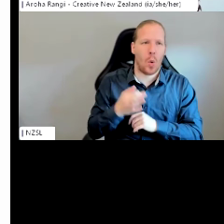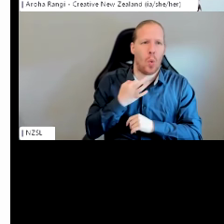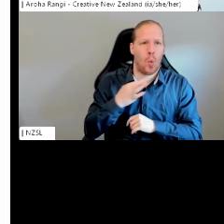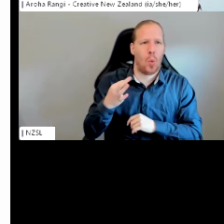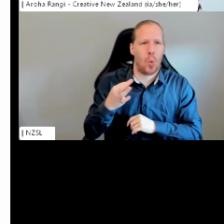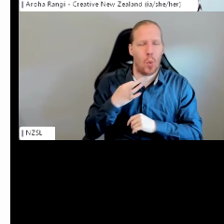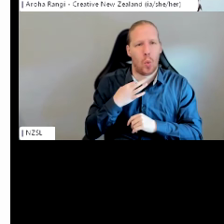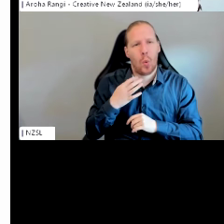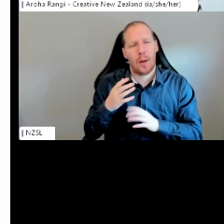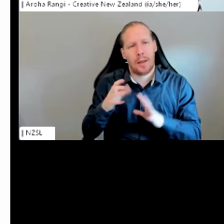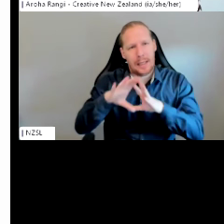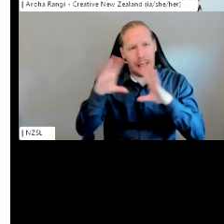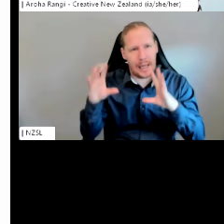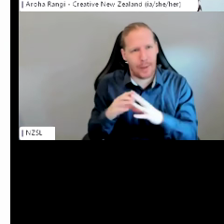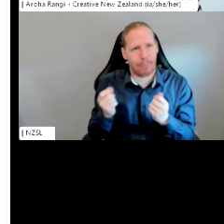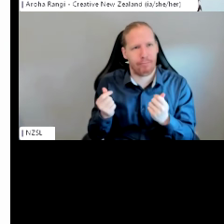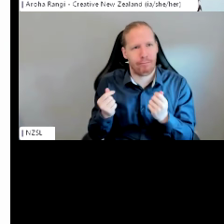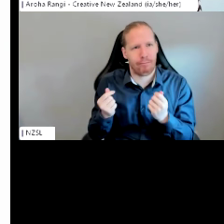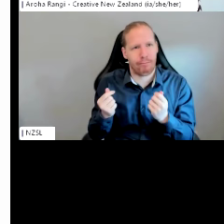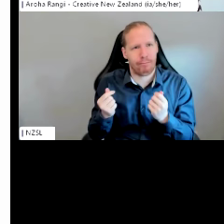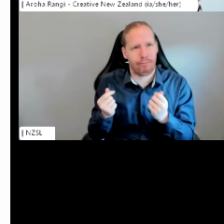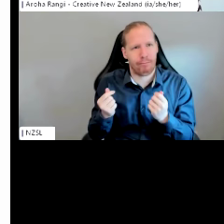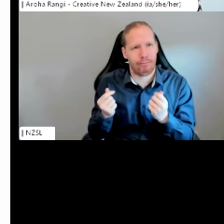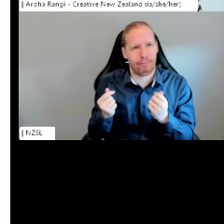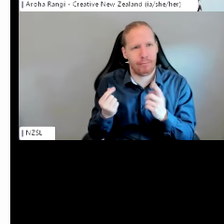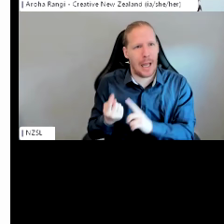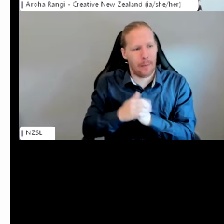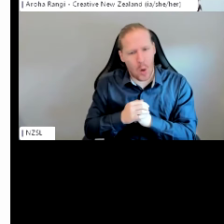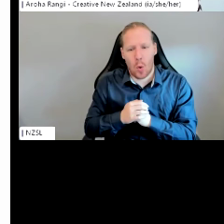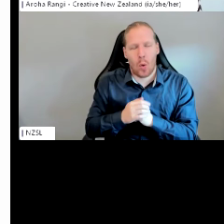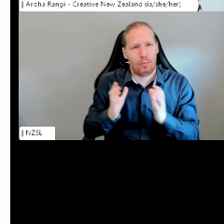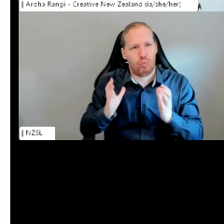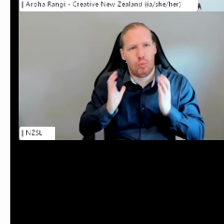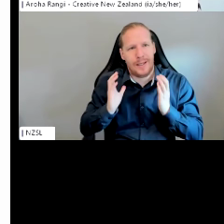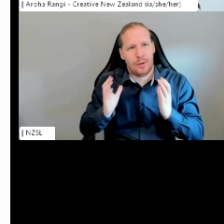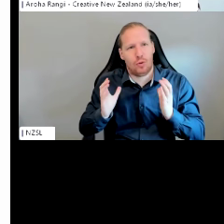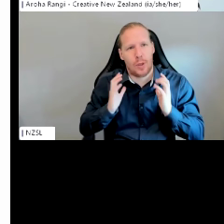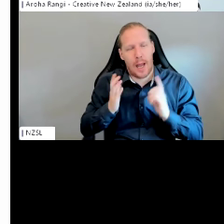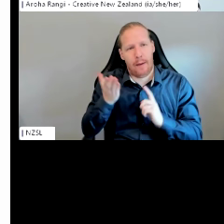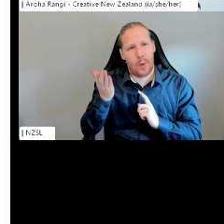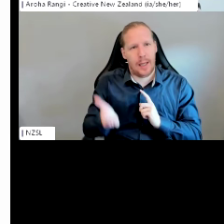some of the leisure uh and cultural decisions that they're making. And it's not necessarily that they